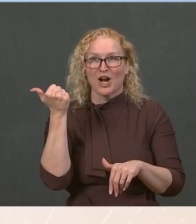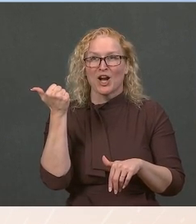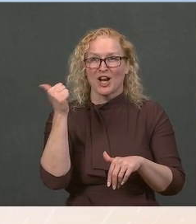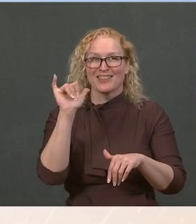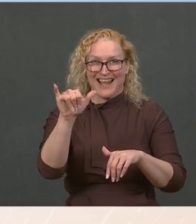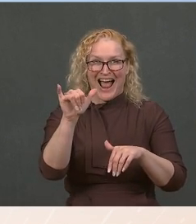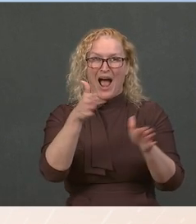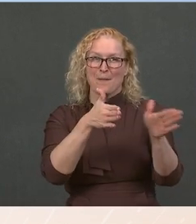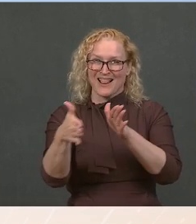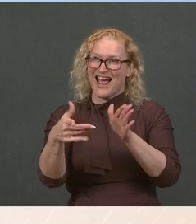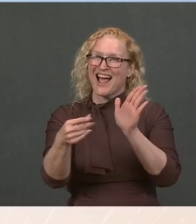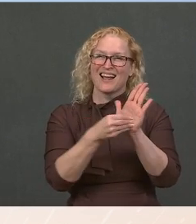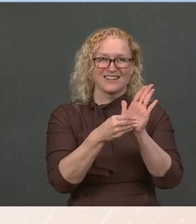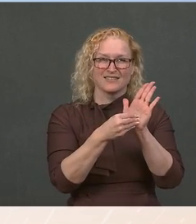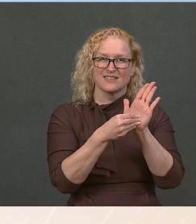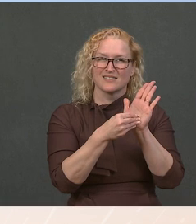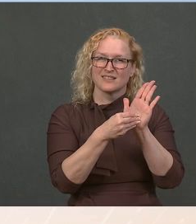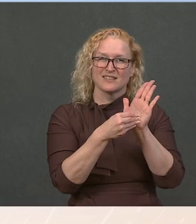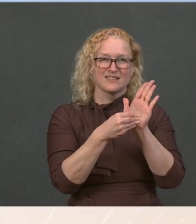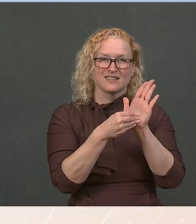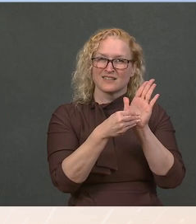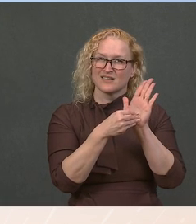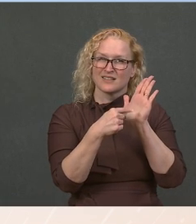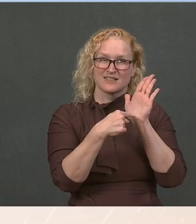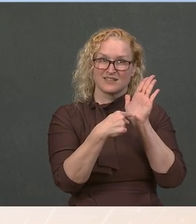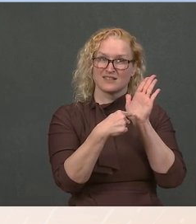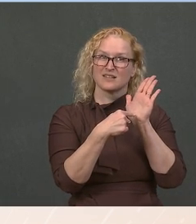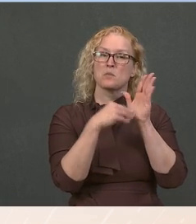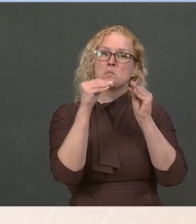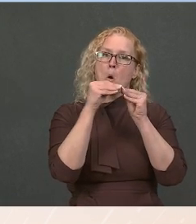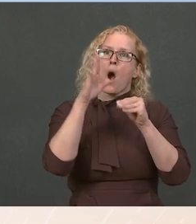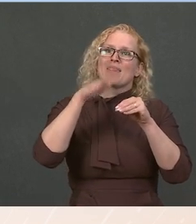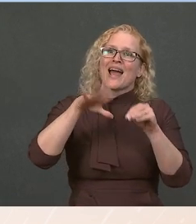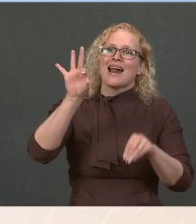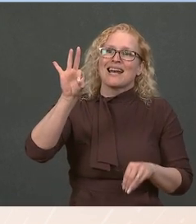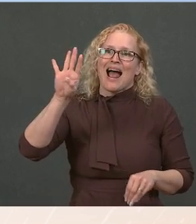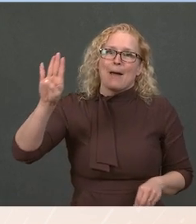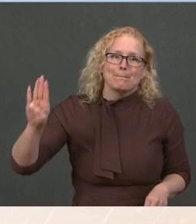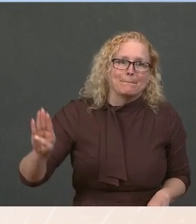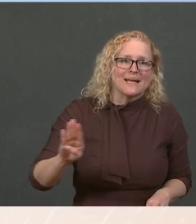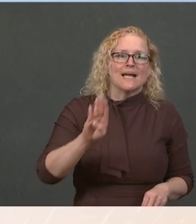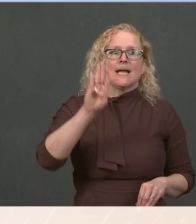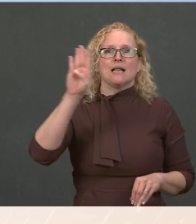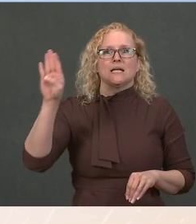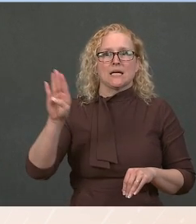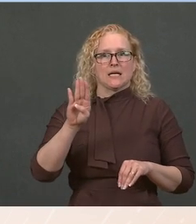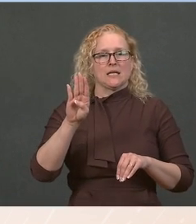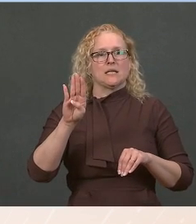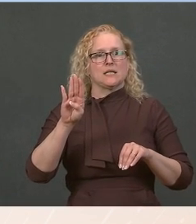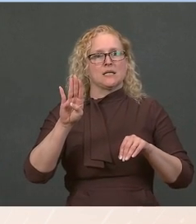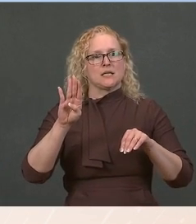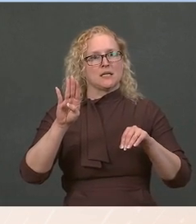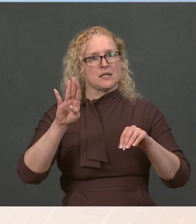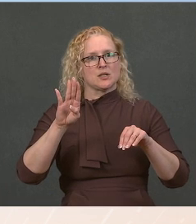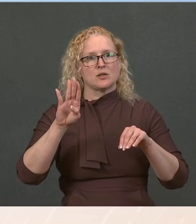there's close to -- there's more than $9 billion in both to work in a historical way to fight climate. The Press: But --